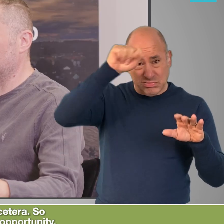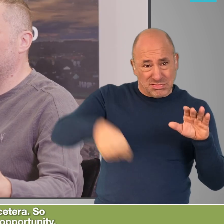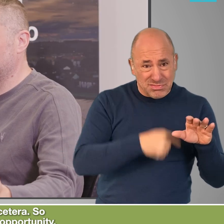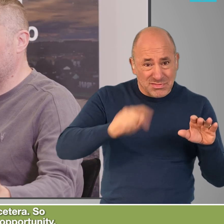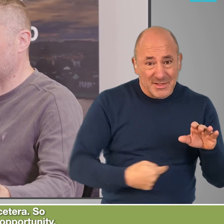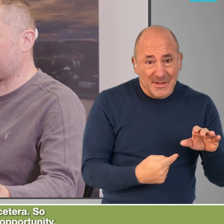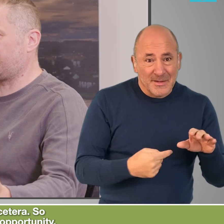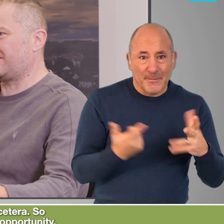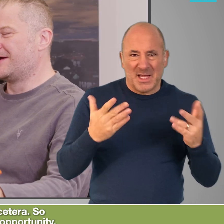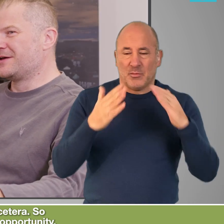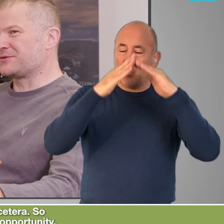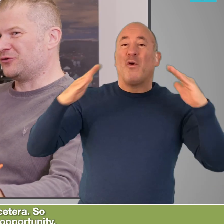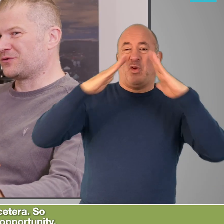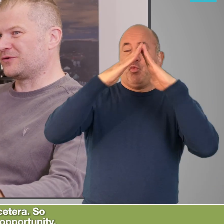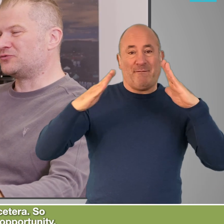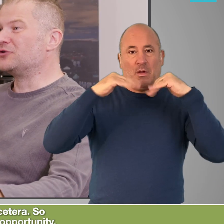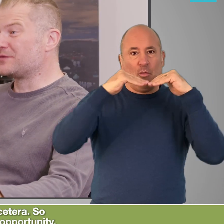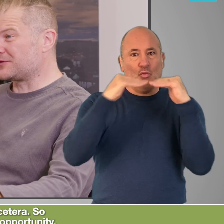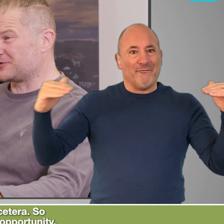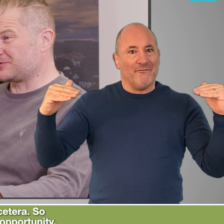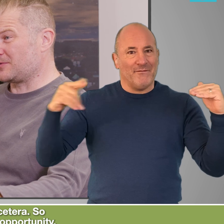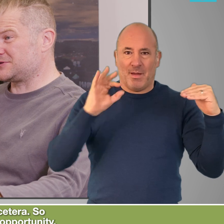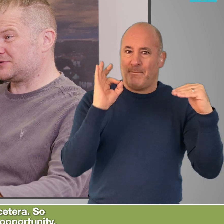to flush toilets, et cetera. So the roofs are a good opportunity,